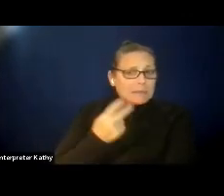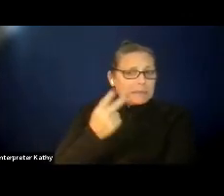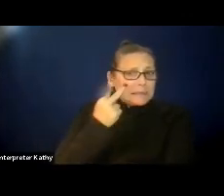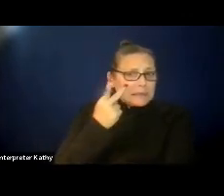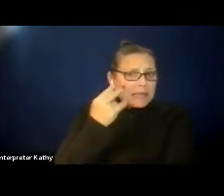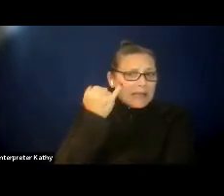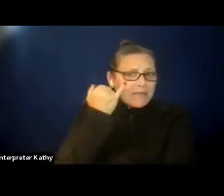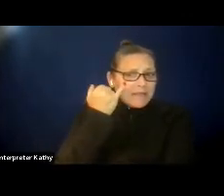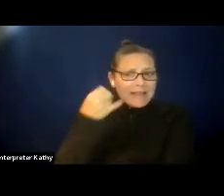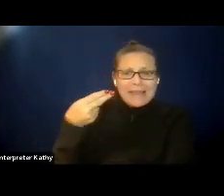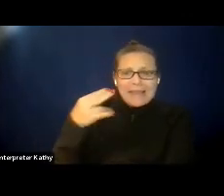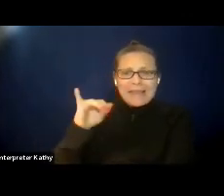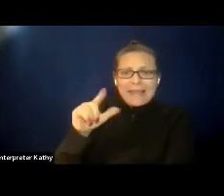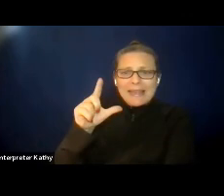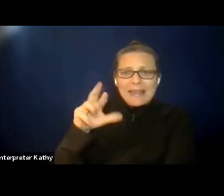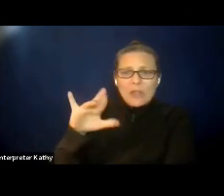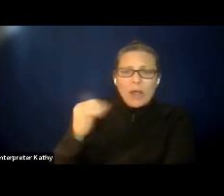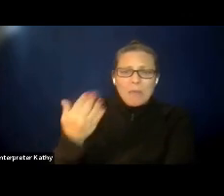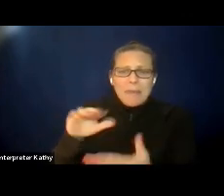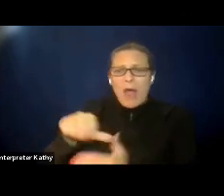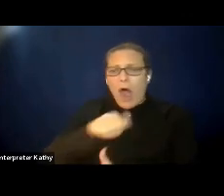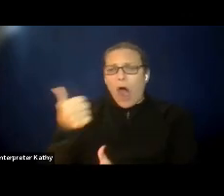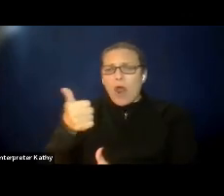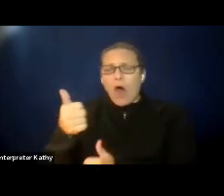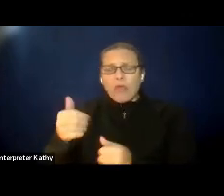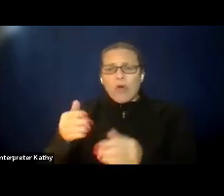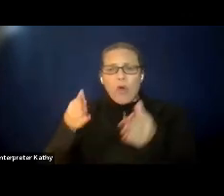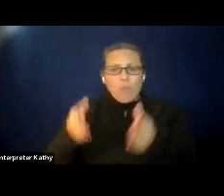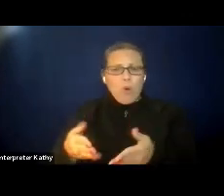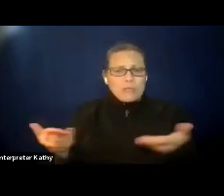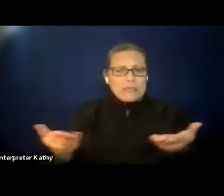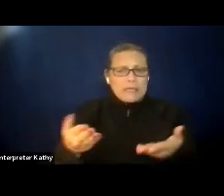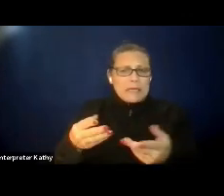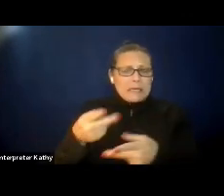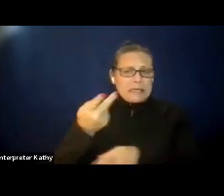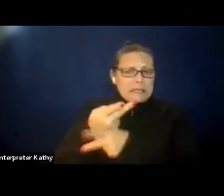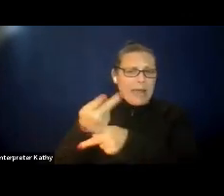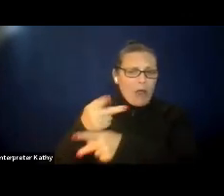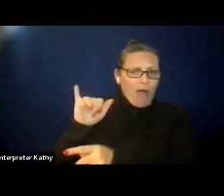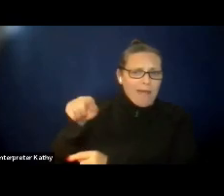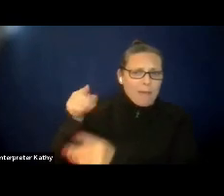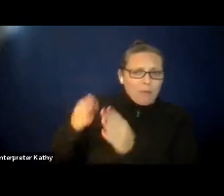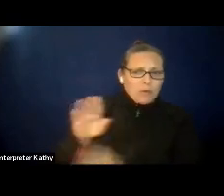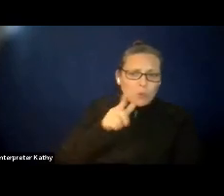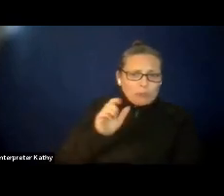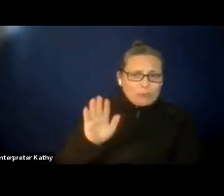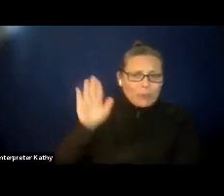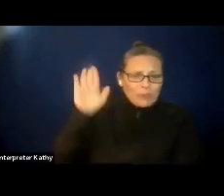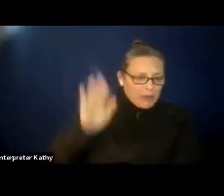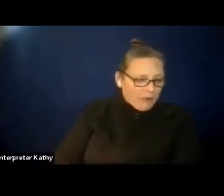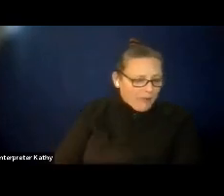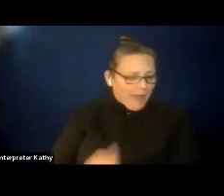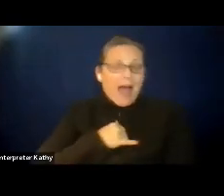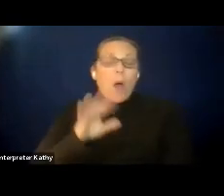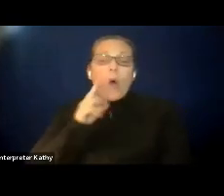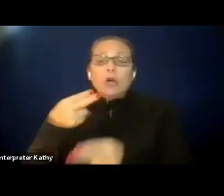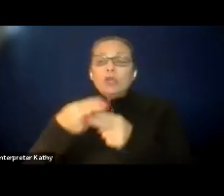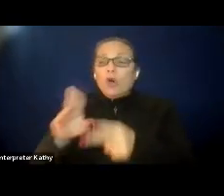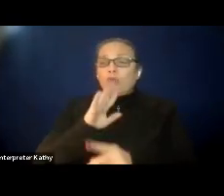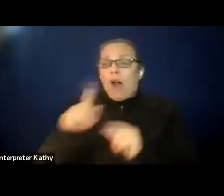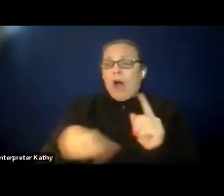see someone raised their hand. I'm gonna see if Hilary or